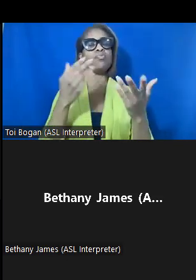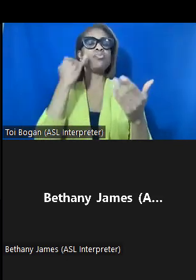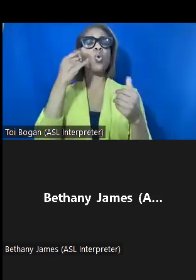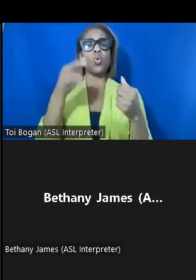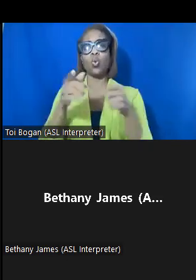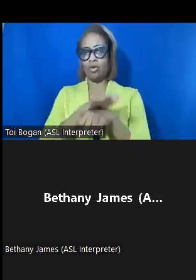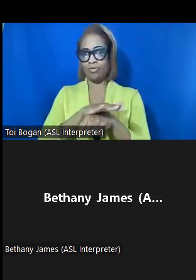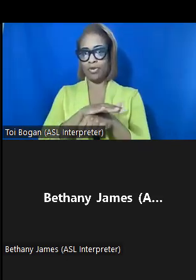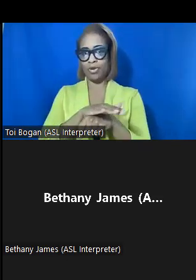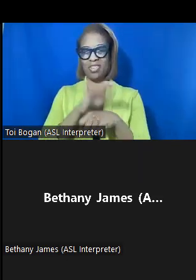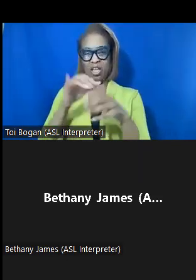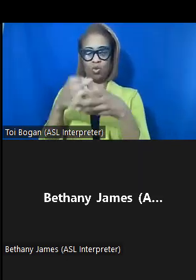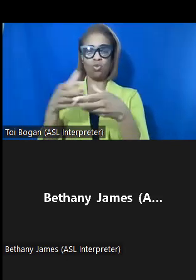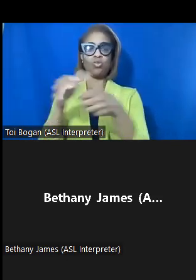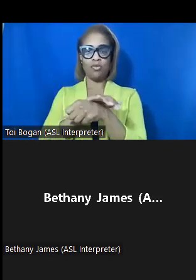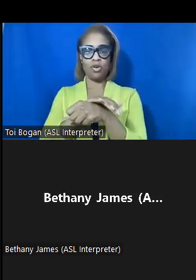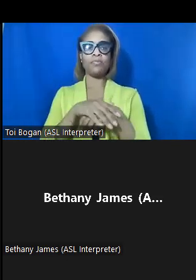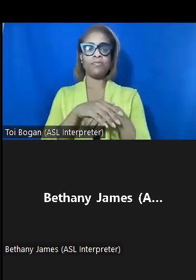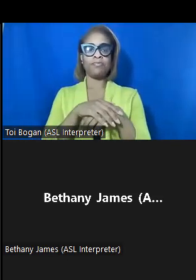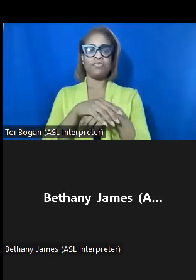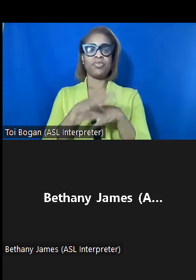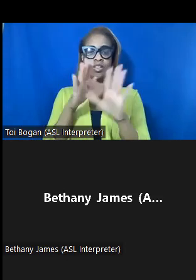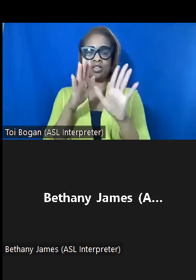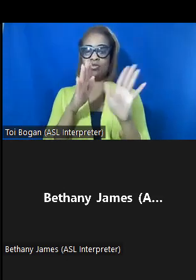Let's say the entity is covered. We've gotten past that. There's no exemption.